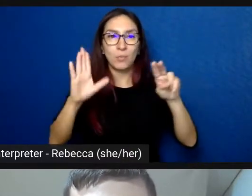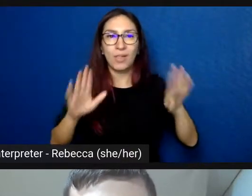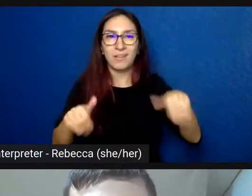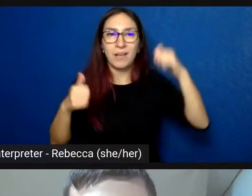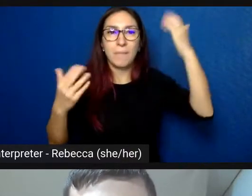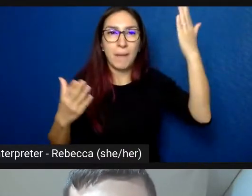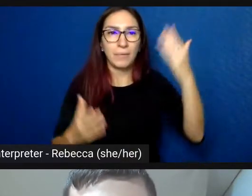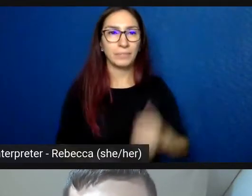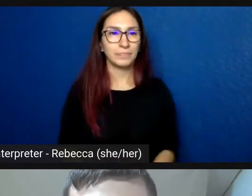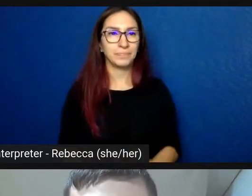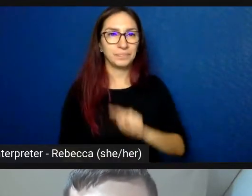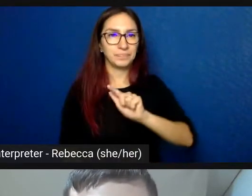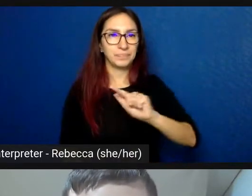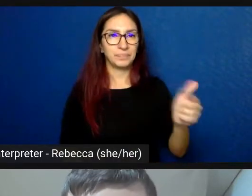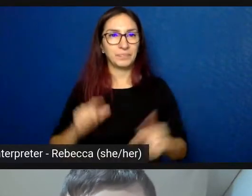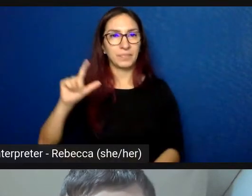The thing you just mentioned,